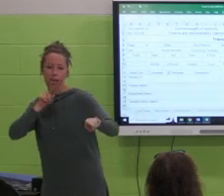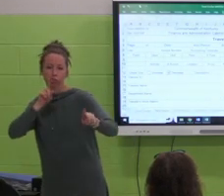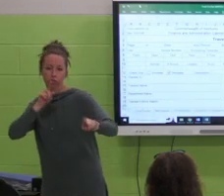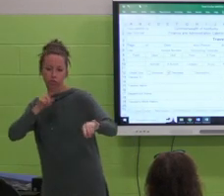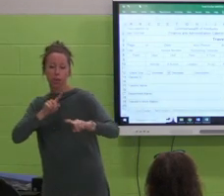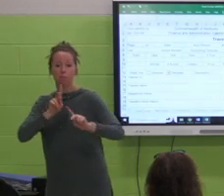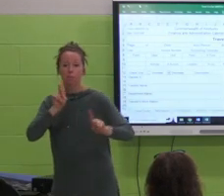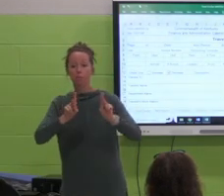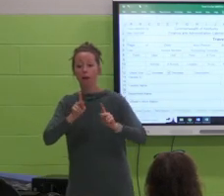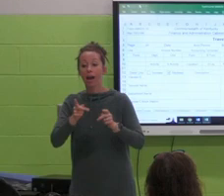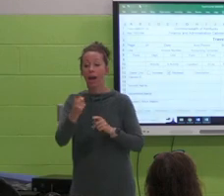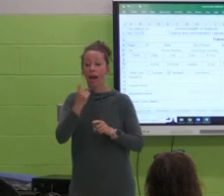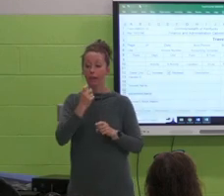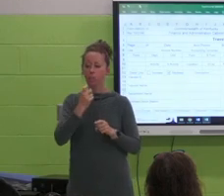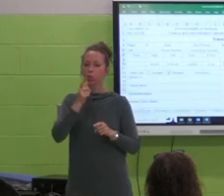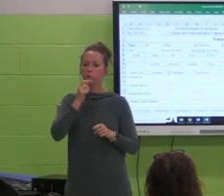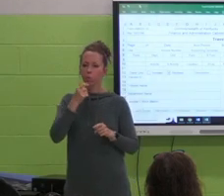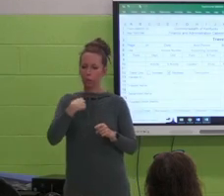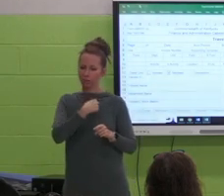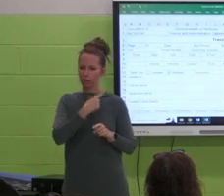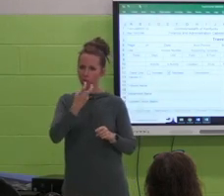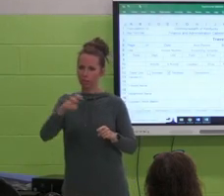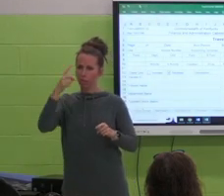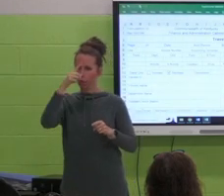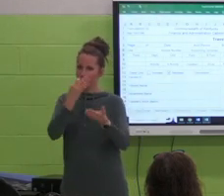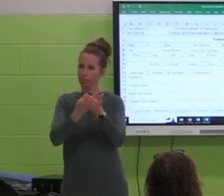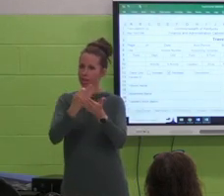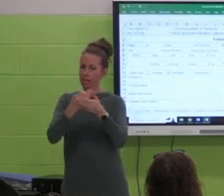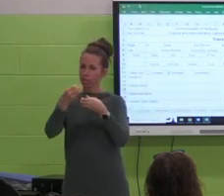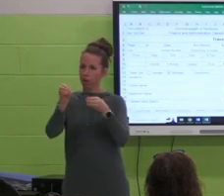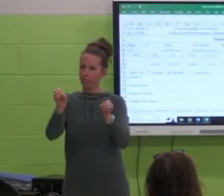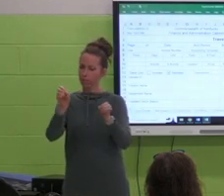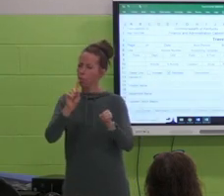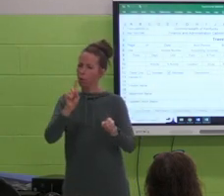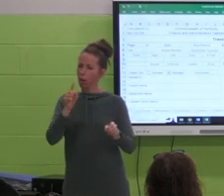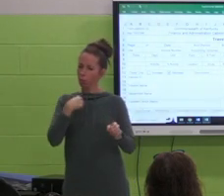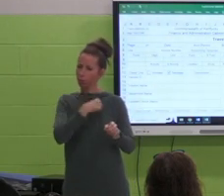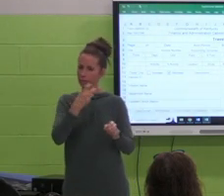transfer to the finance office where should we direct those calls when people call in um they